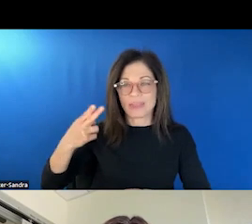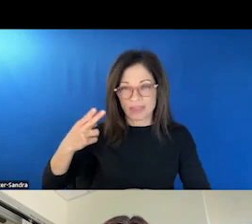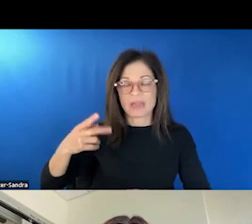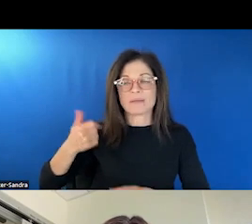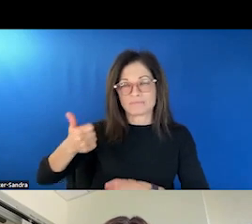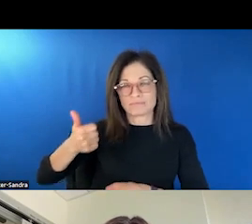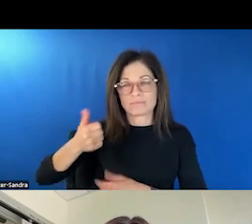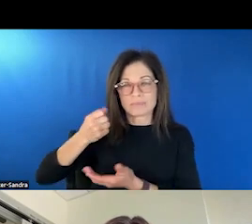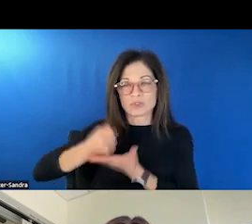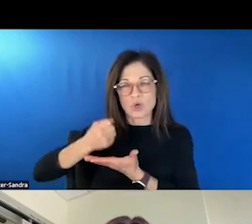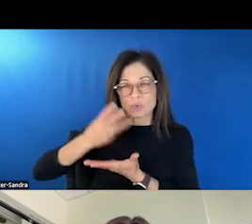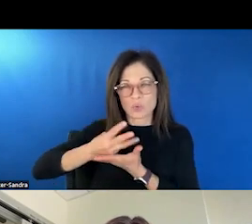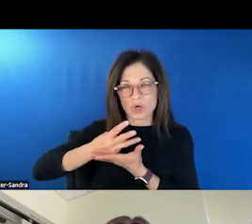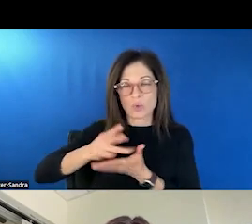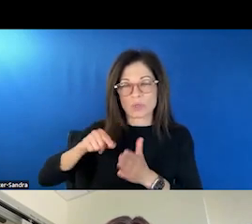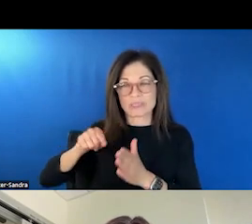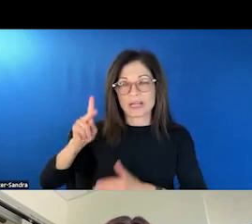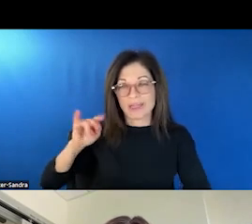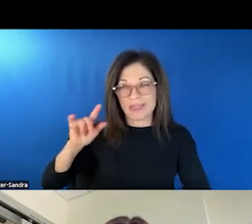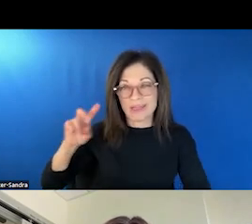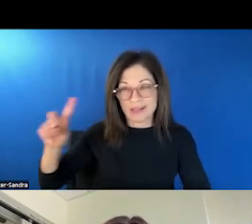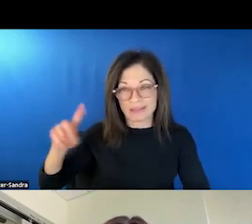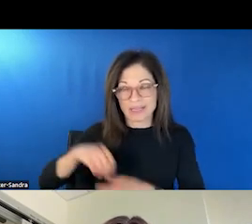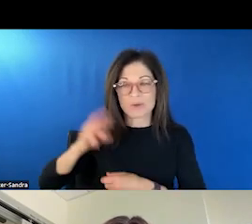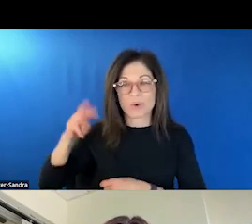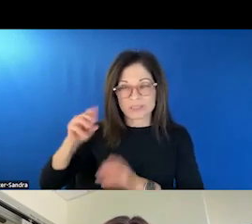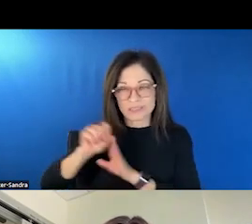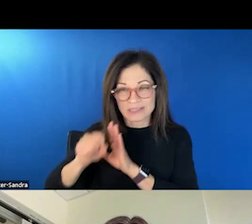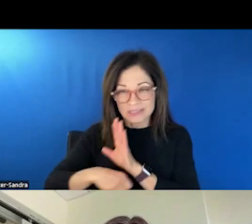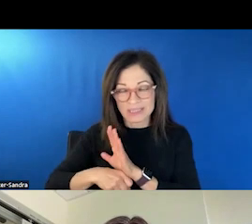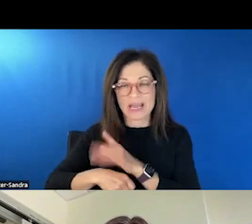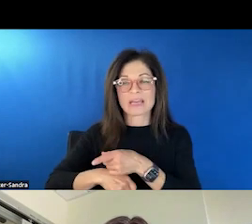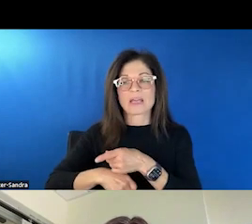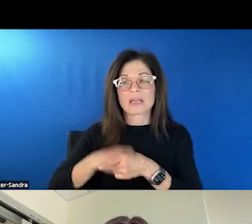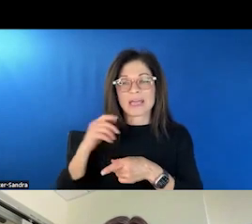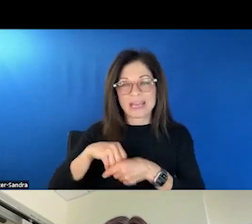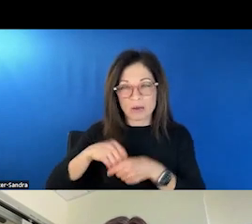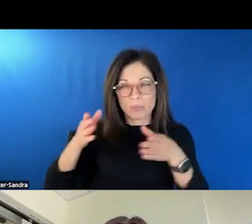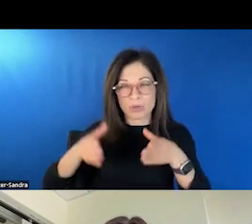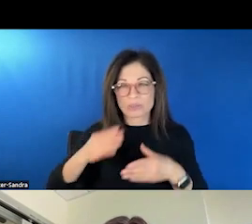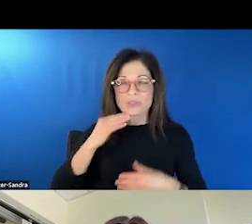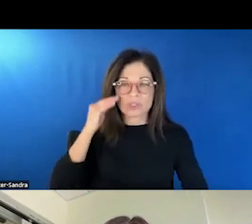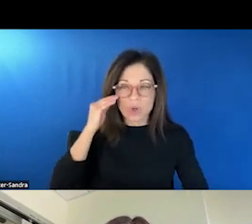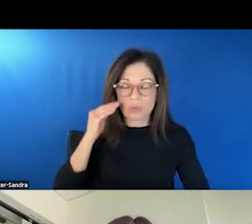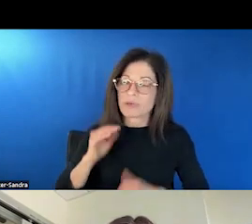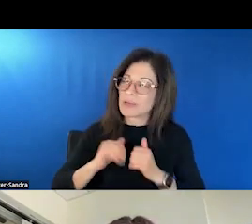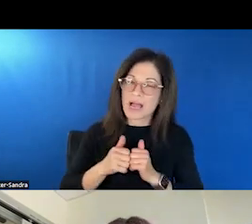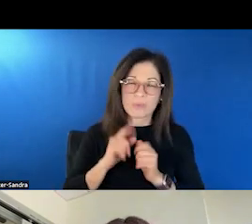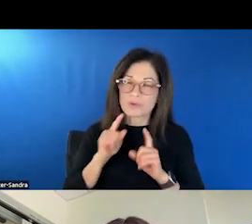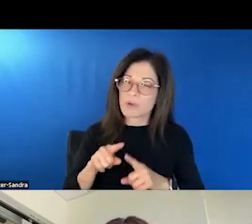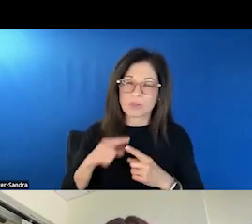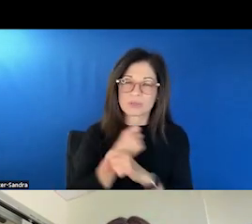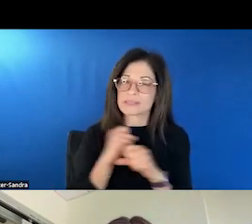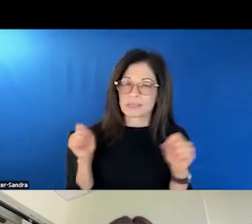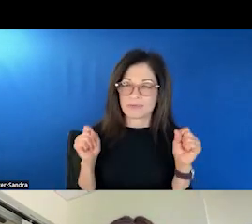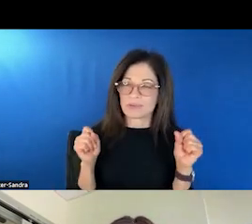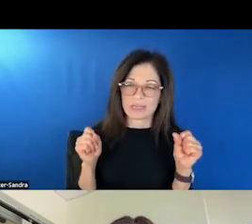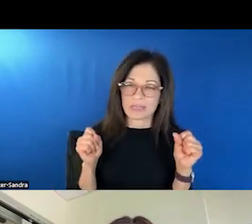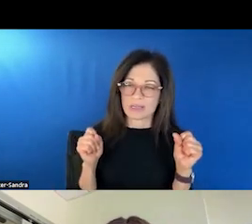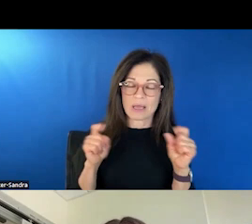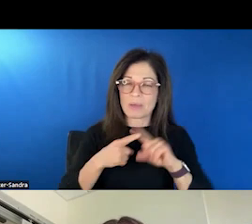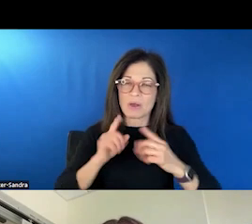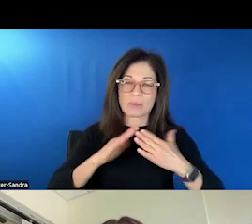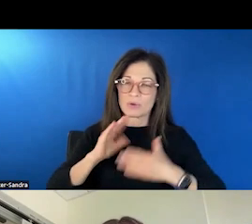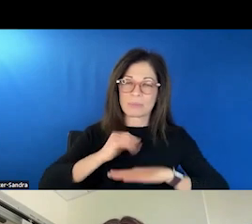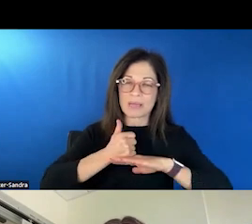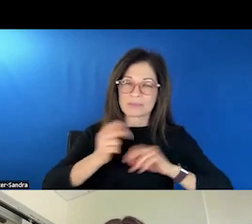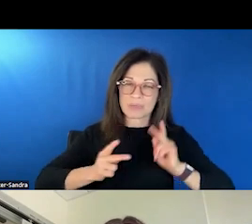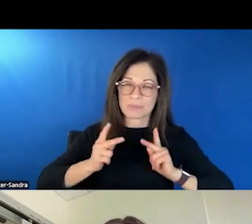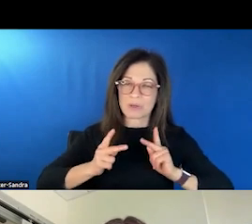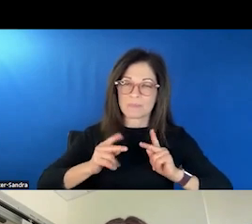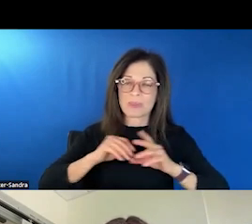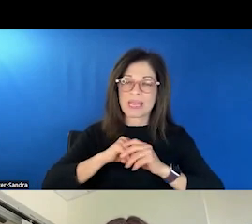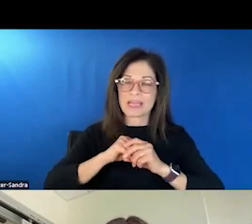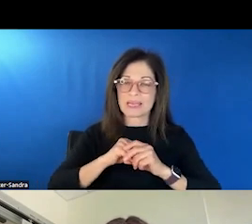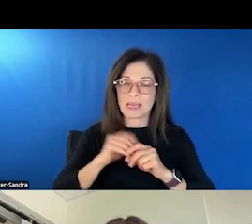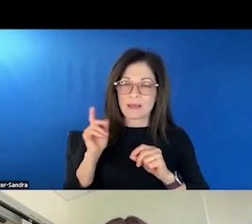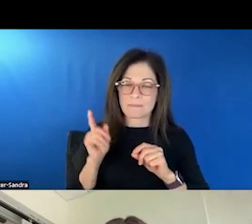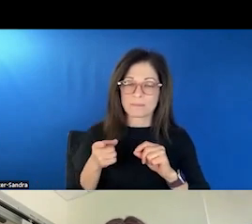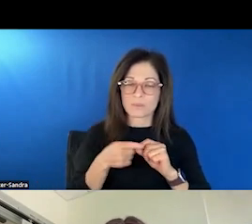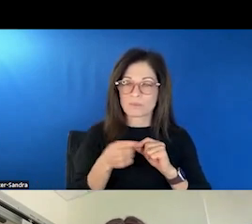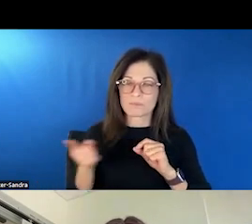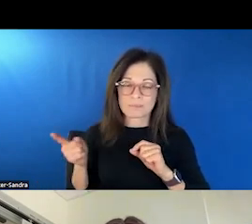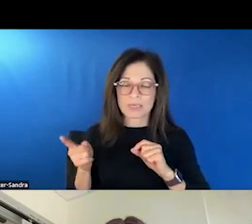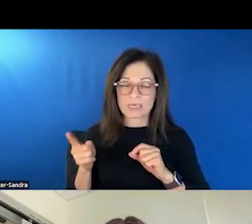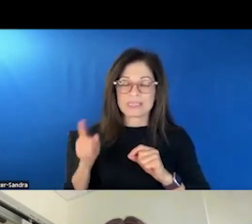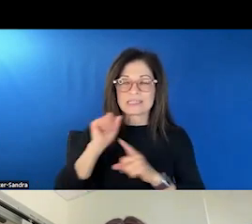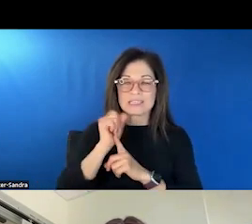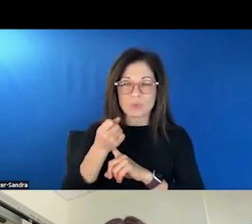MOBILE CRISIS TEAM -- SHE WAS IN A INDIVIDUAL'S HOME. HOW DO WE KEEP PEOPLE SAFE WITHOUT LAW